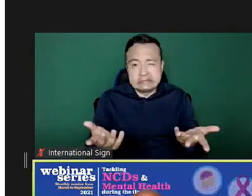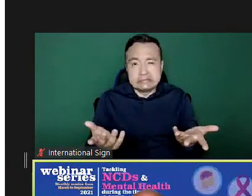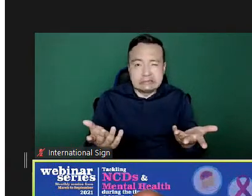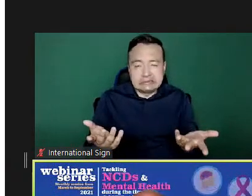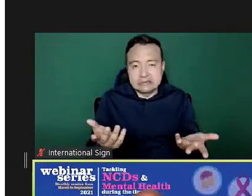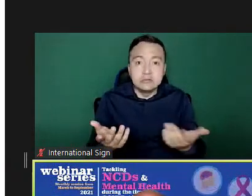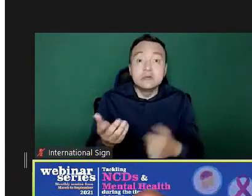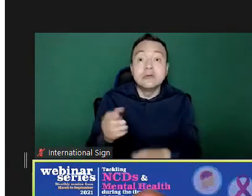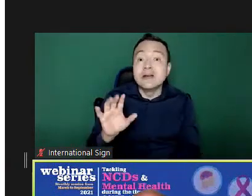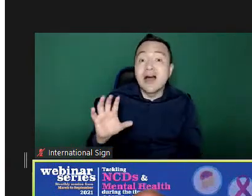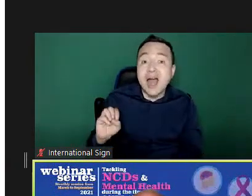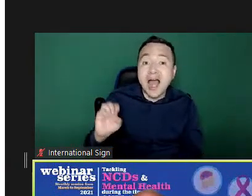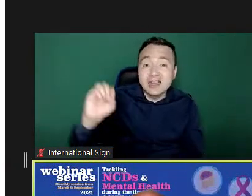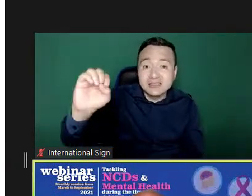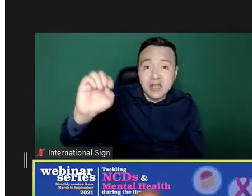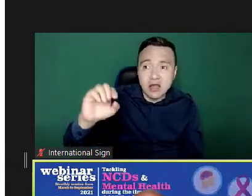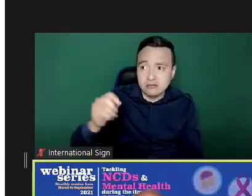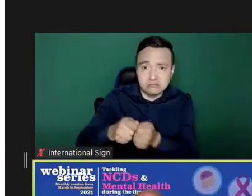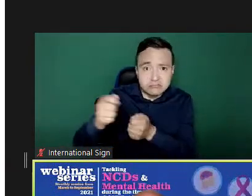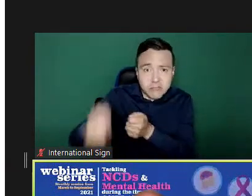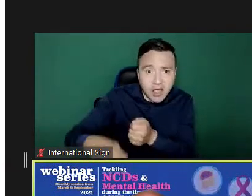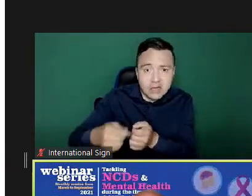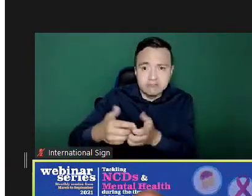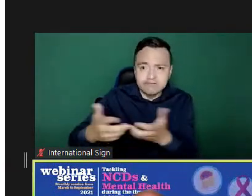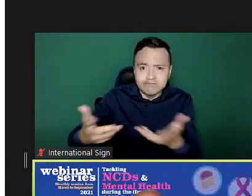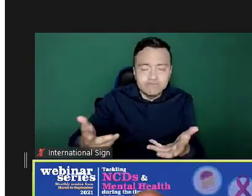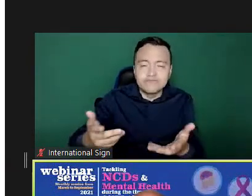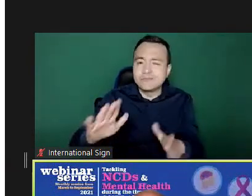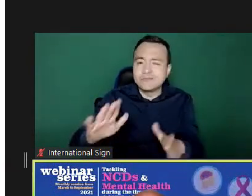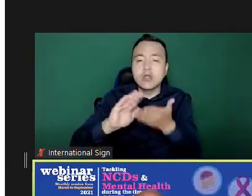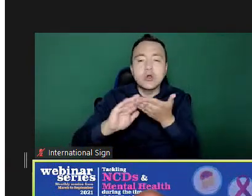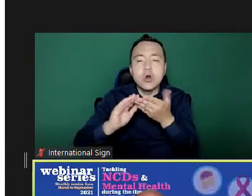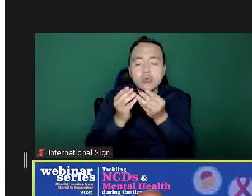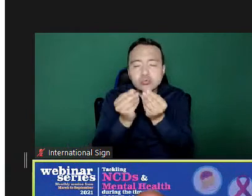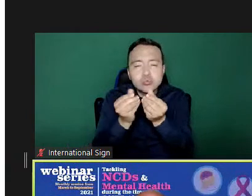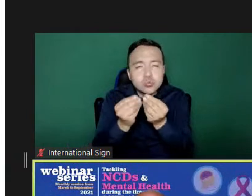space for health and a comprehensive health system approach, instead of a program